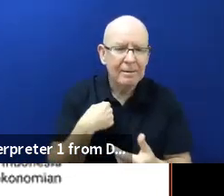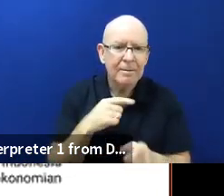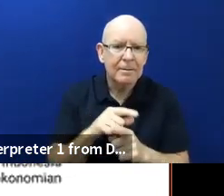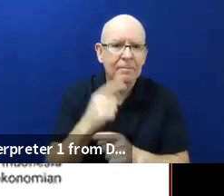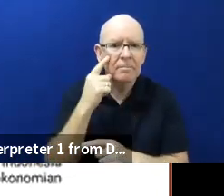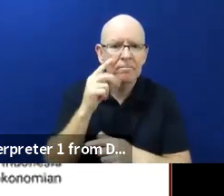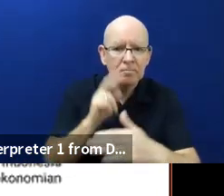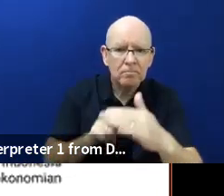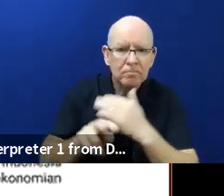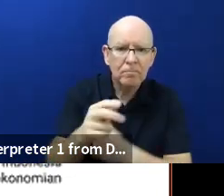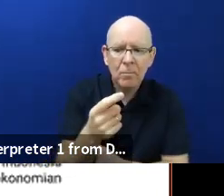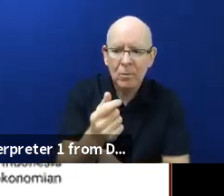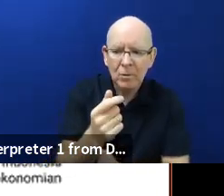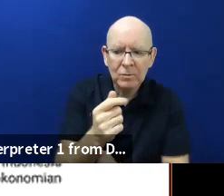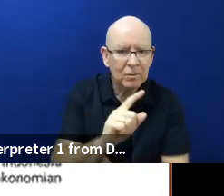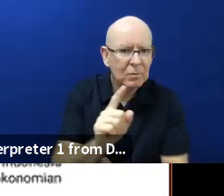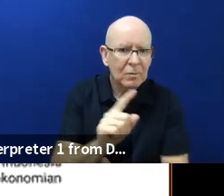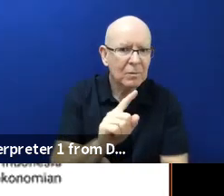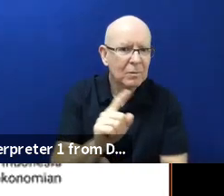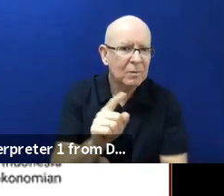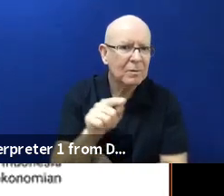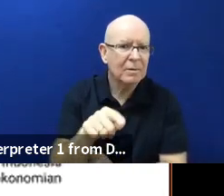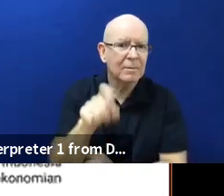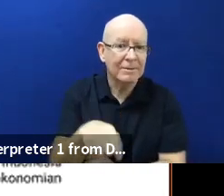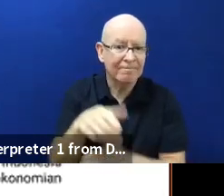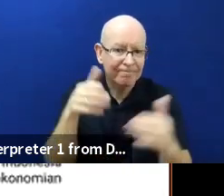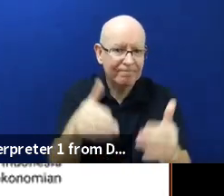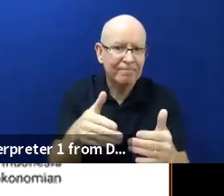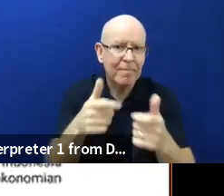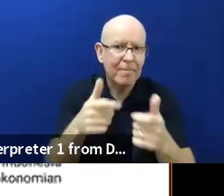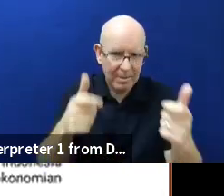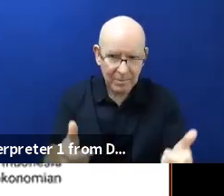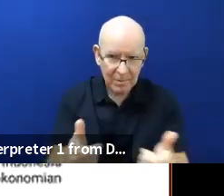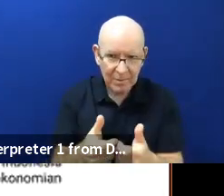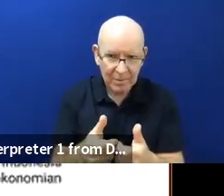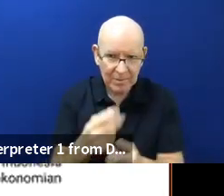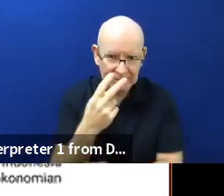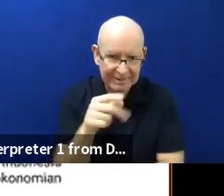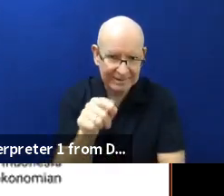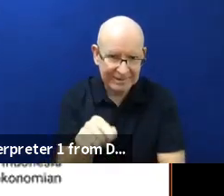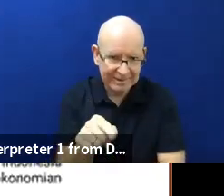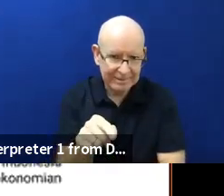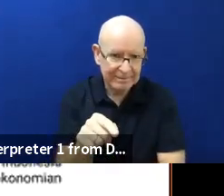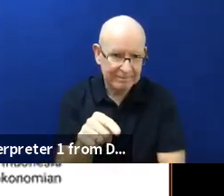concessions support with improving economic participation. And here, Alex and Daniel from